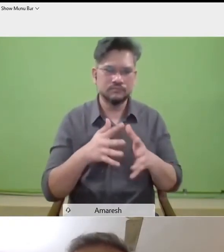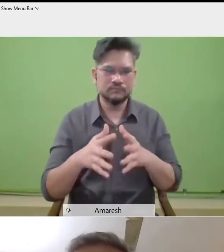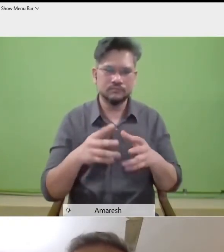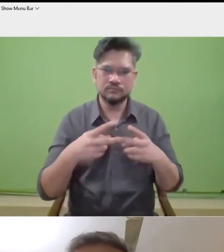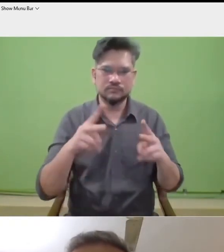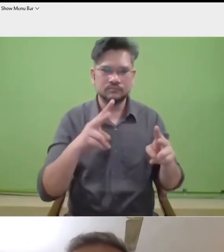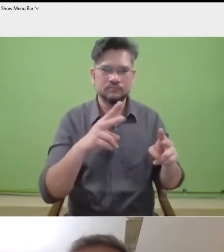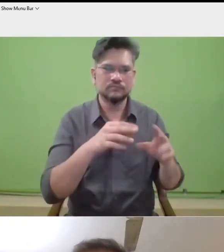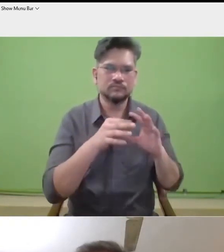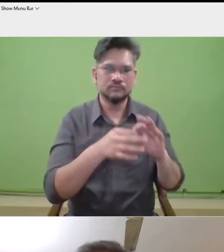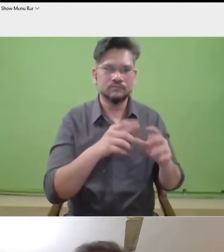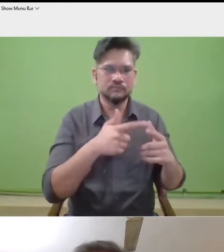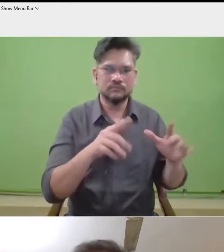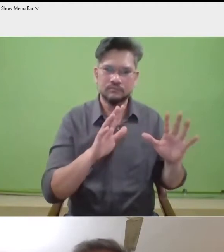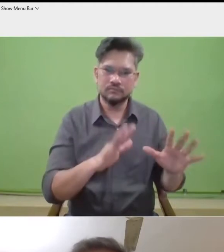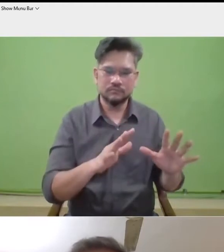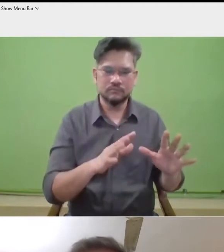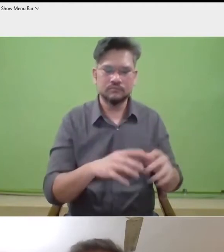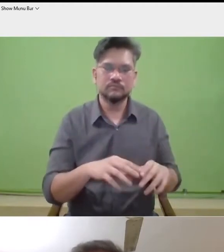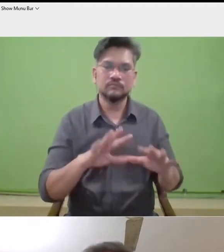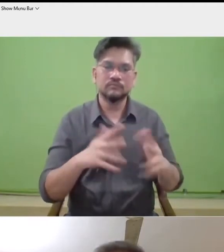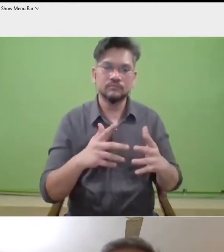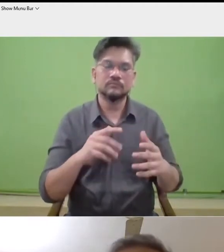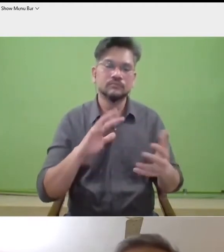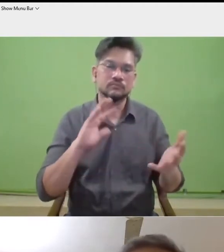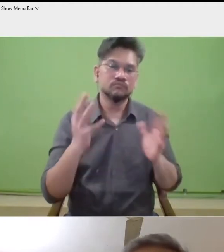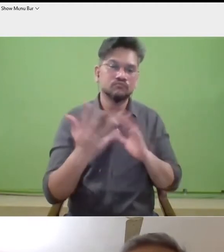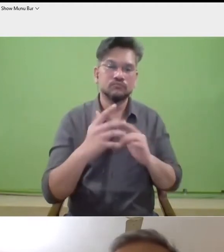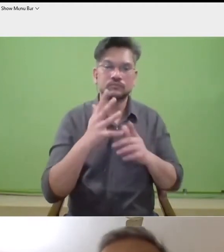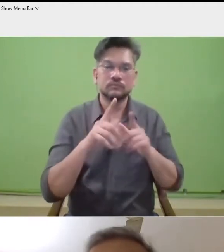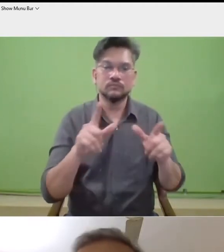so how a person can learn a global sign language is English a good option